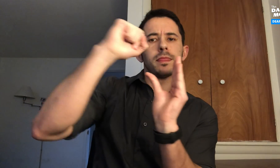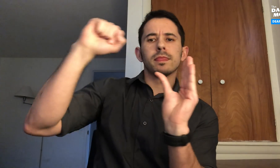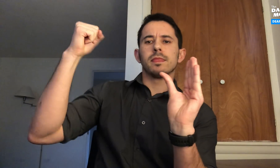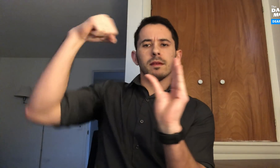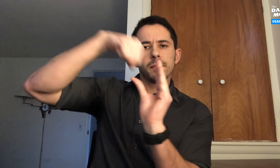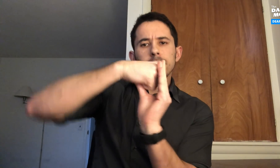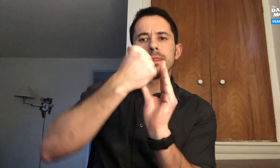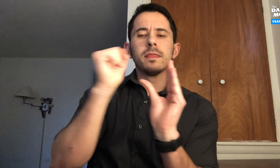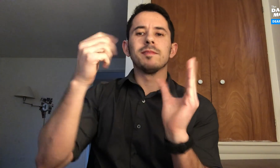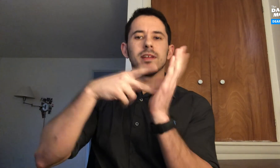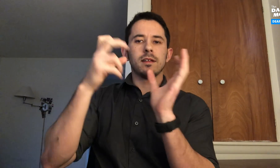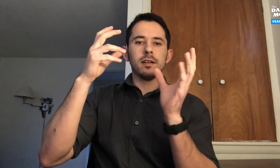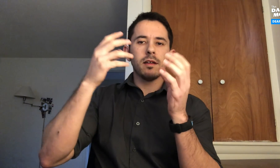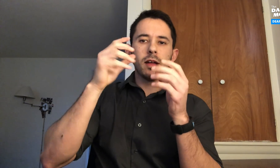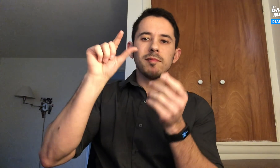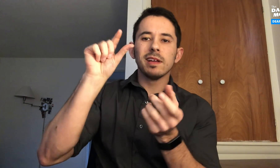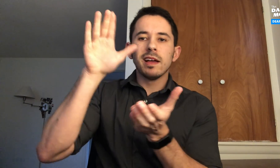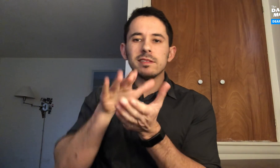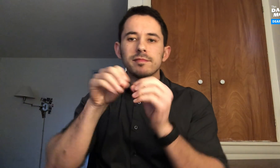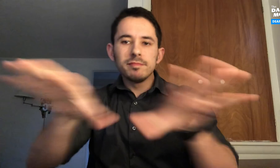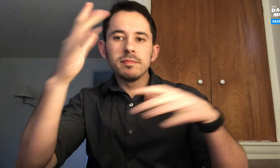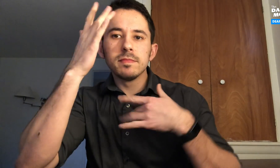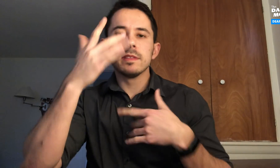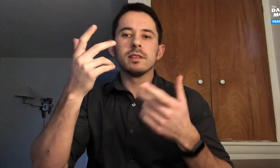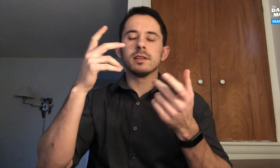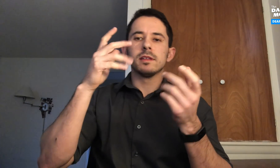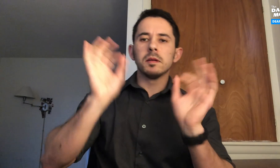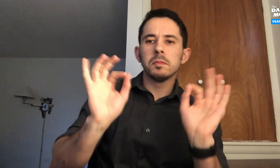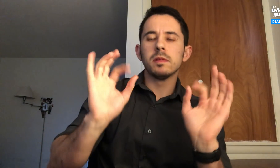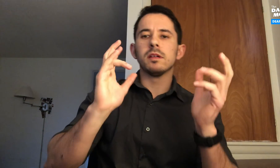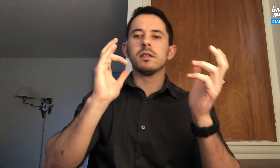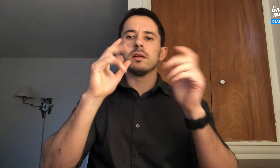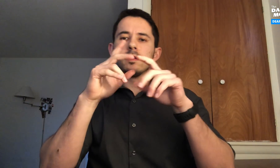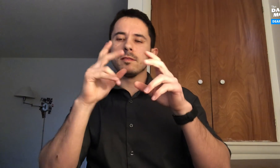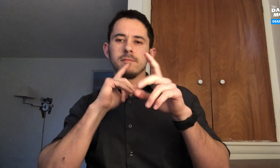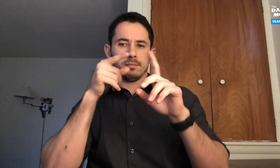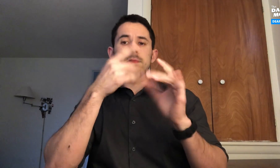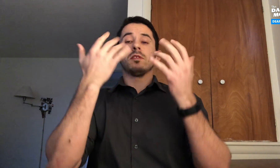They don’t align perfectly and bounce off, which means there is a lower risk of that illness spreading.